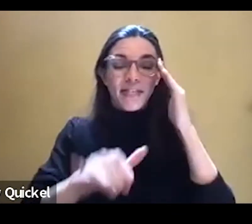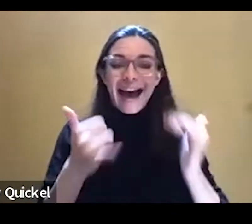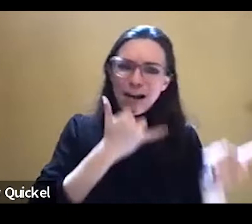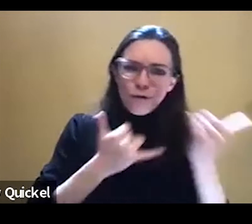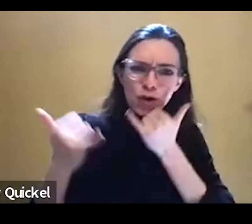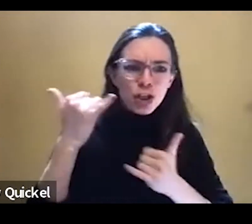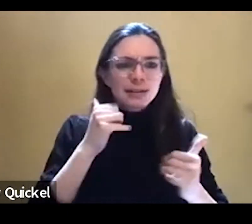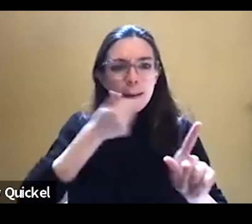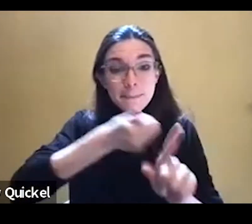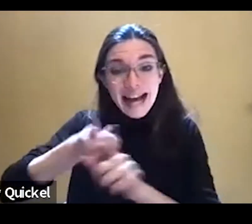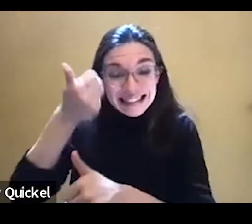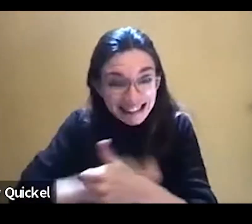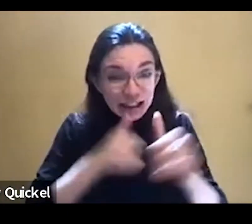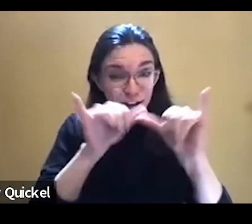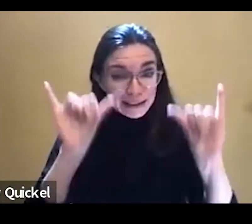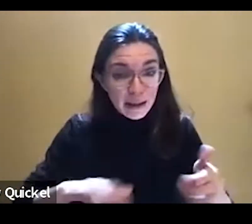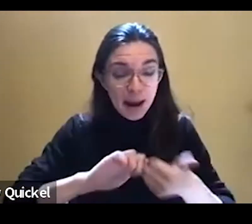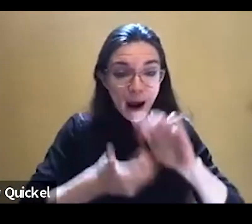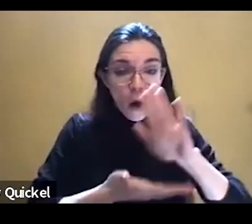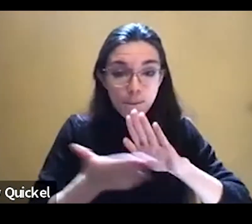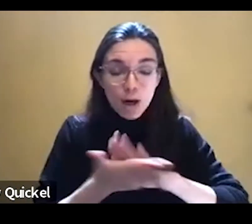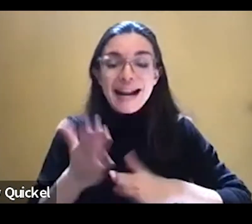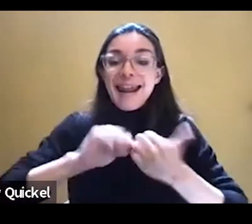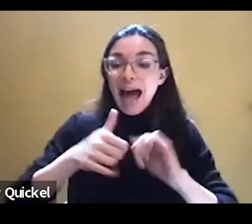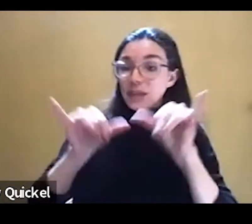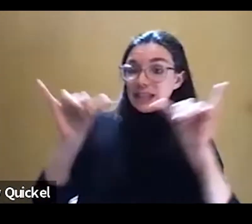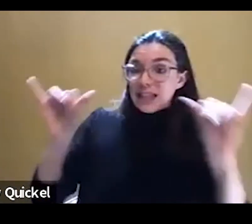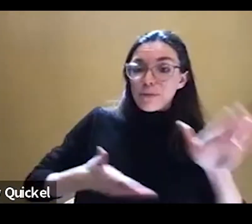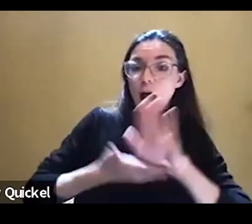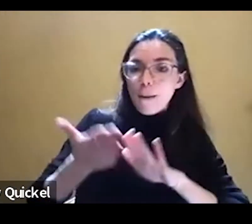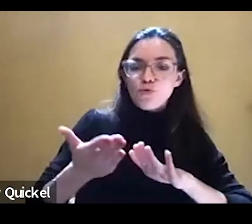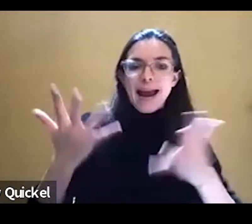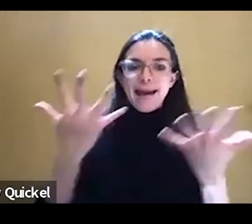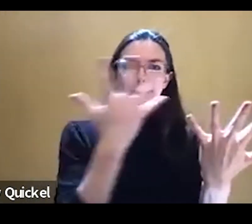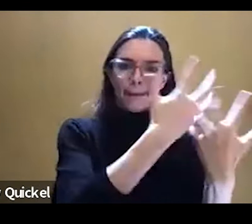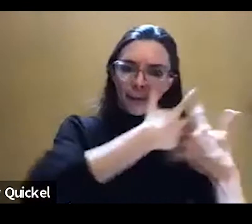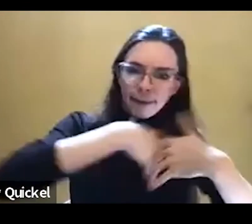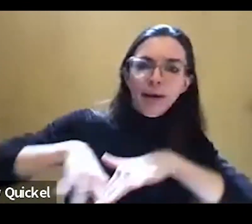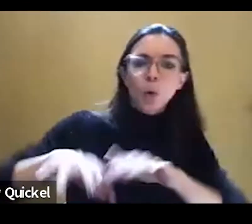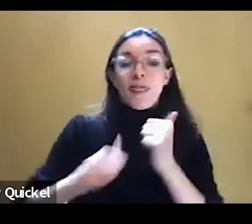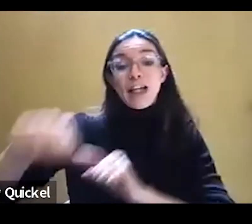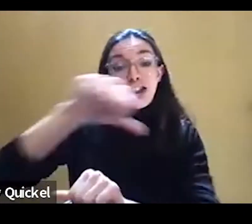each system operates but also how the systems operate in relation to each other. As you're aware, the title